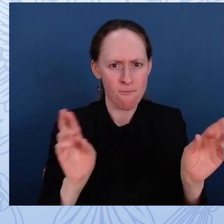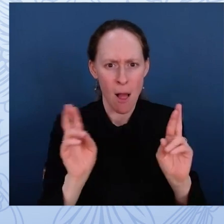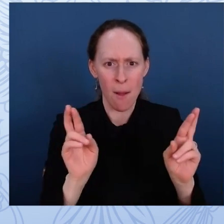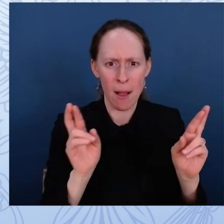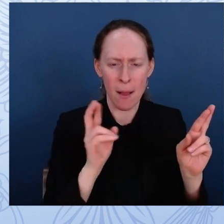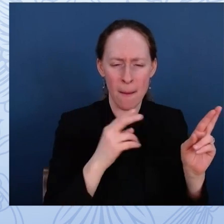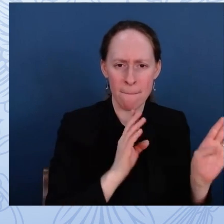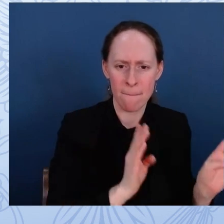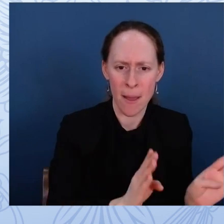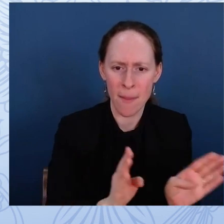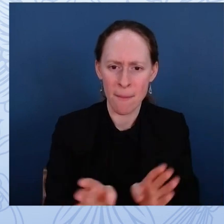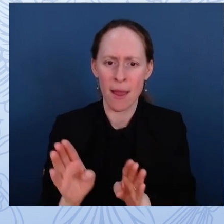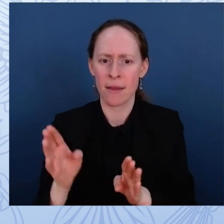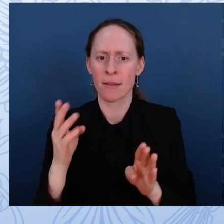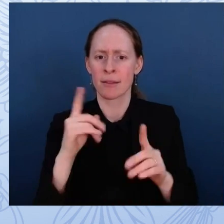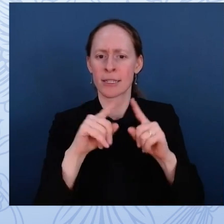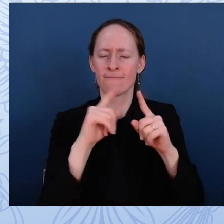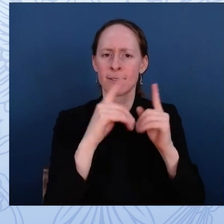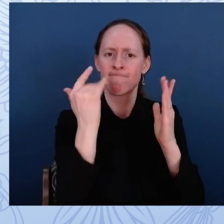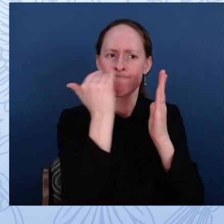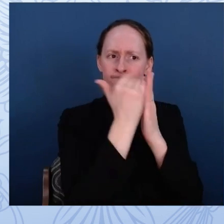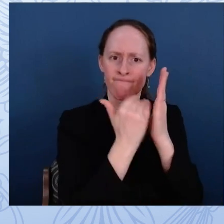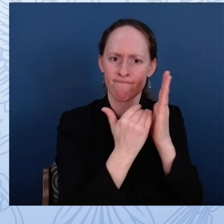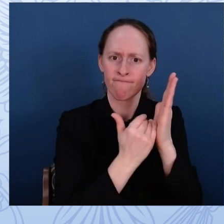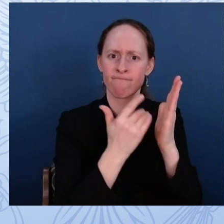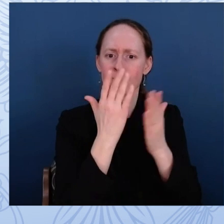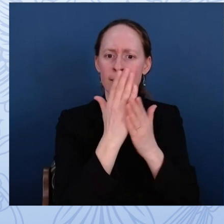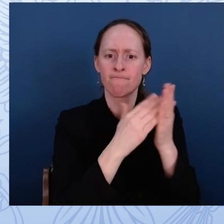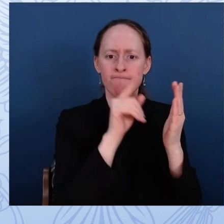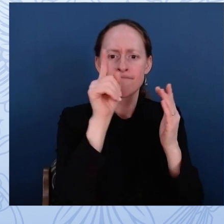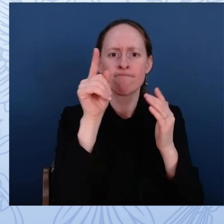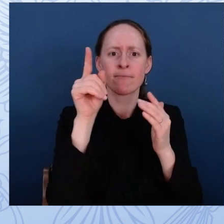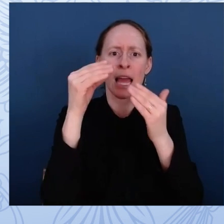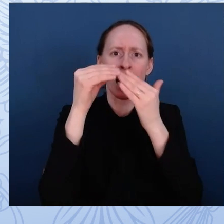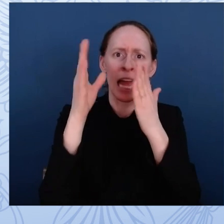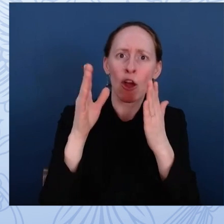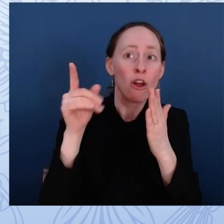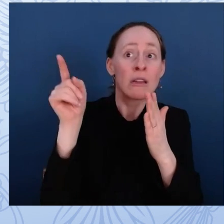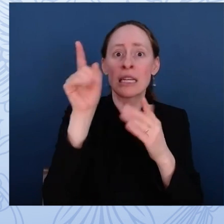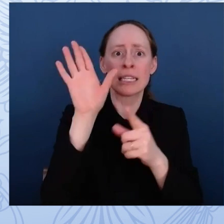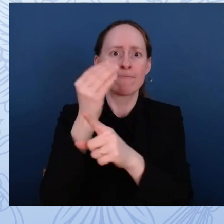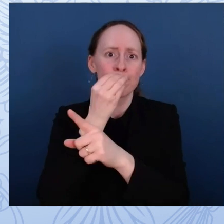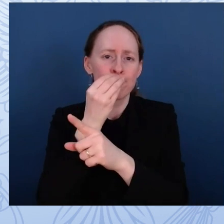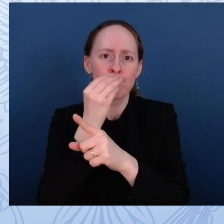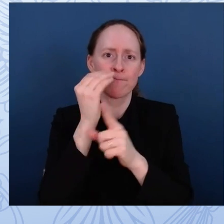So we take that into consideration first. And of course, we know the preferences of our own principle